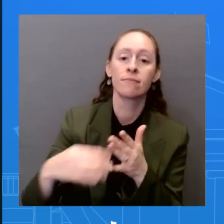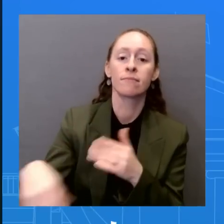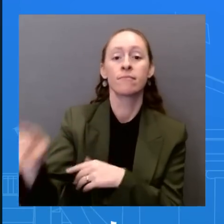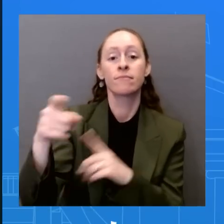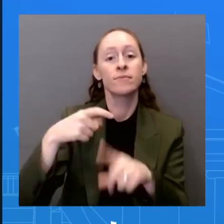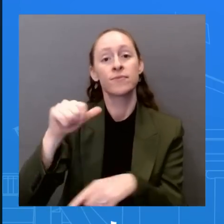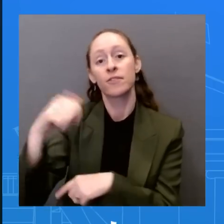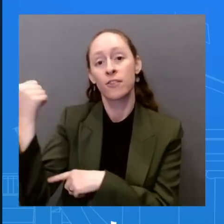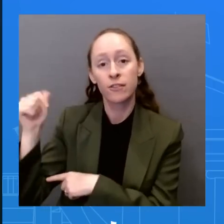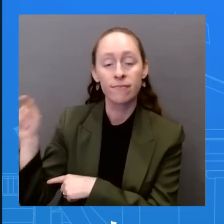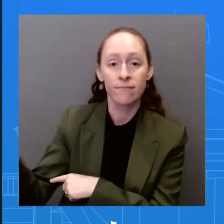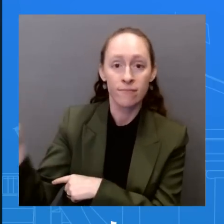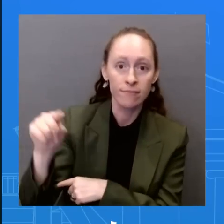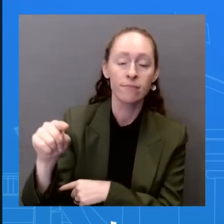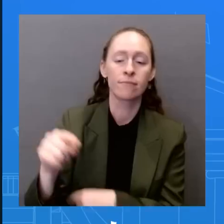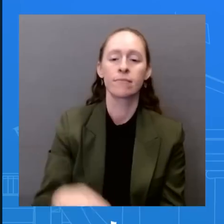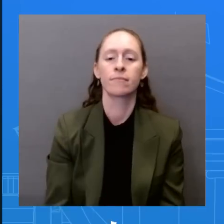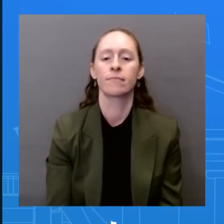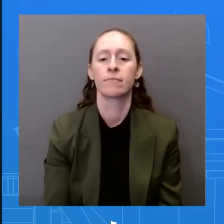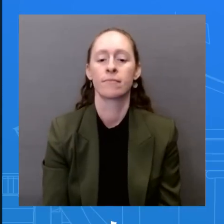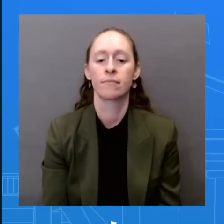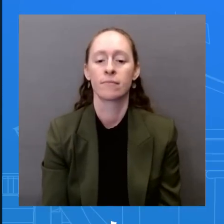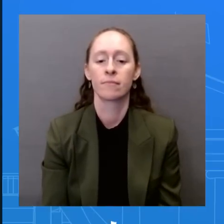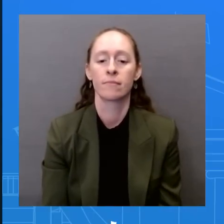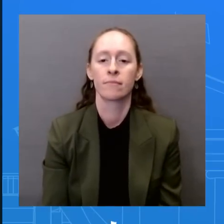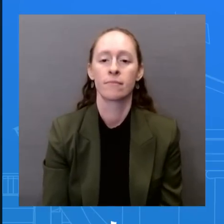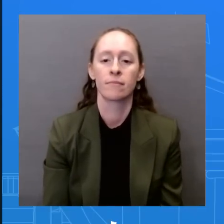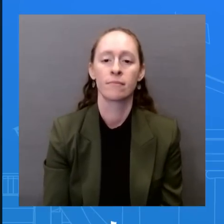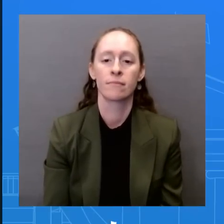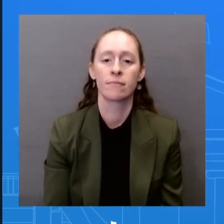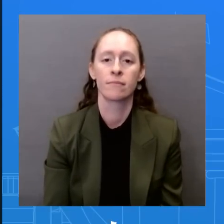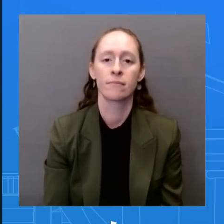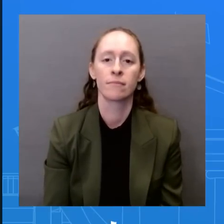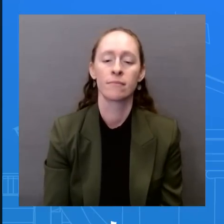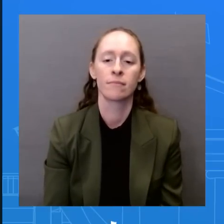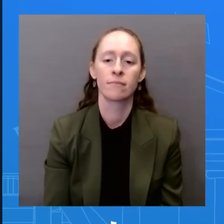with an additional $429 million available to the state over the next five years;